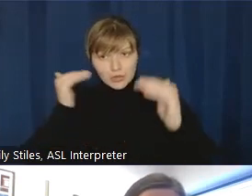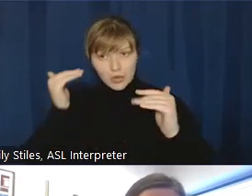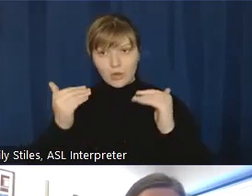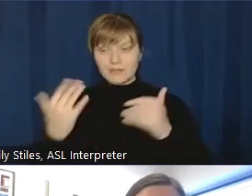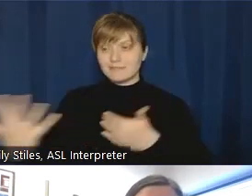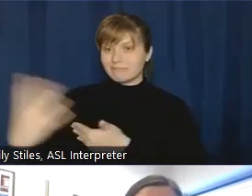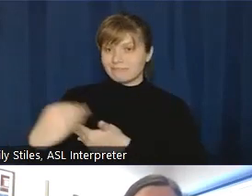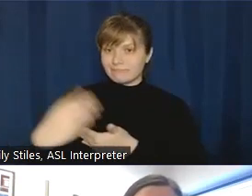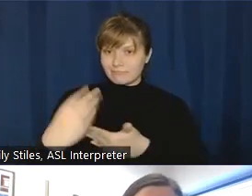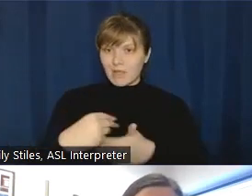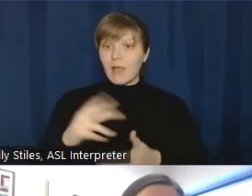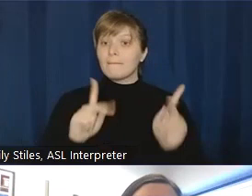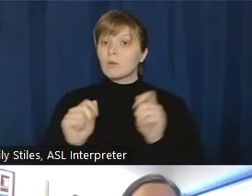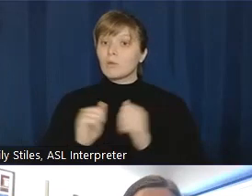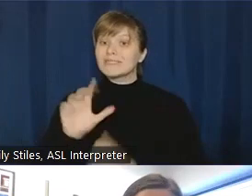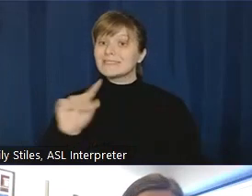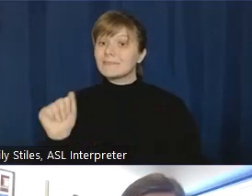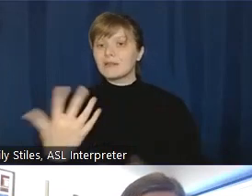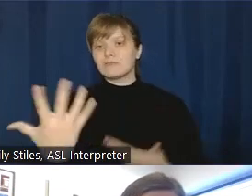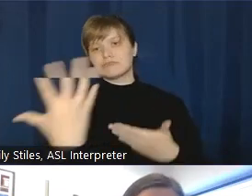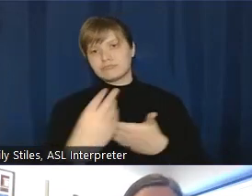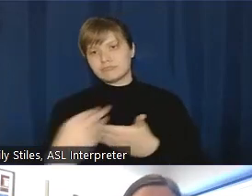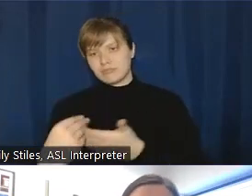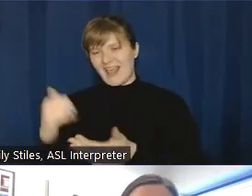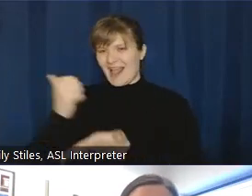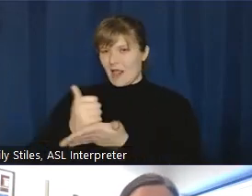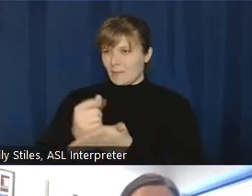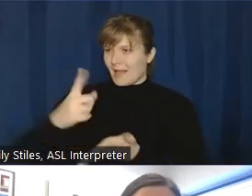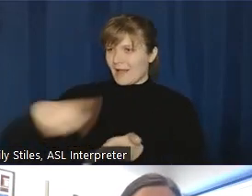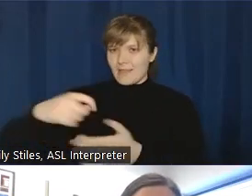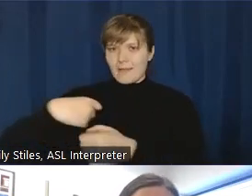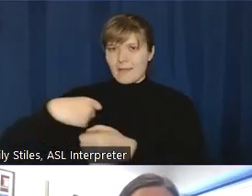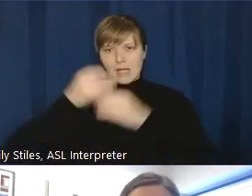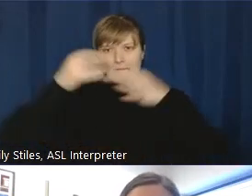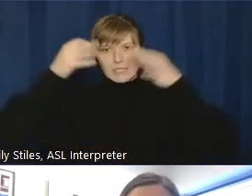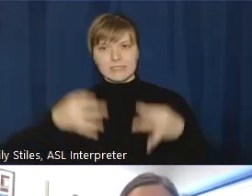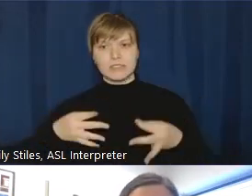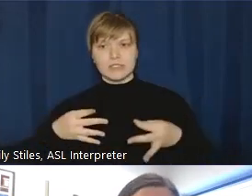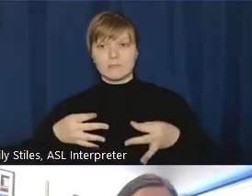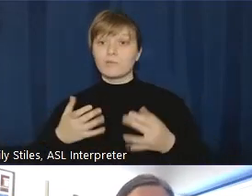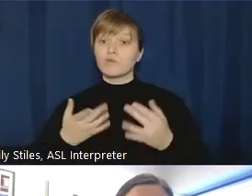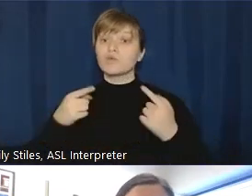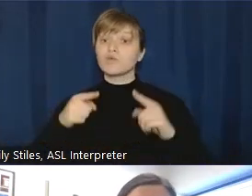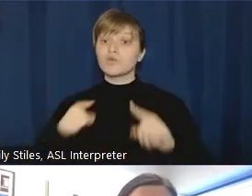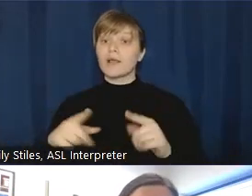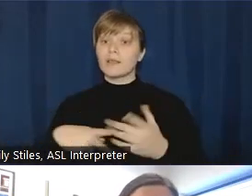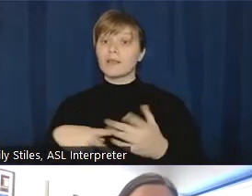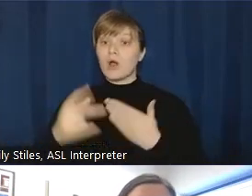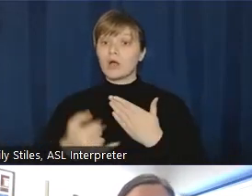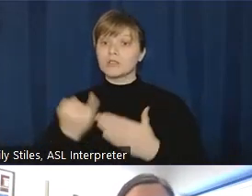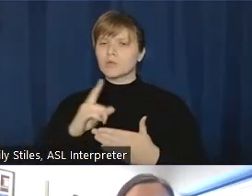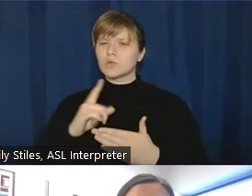program, so really helping with those decisions and throughout this project really defined the